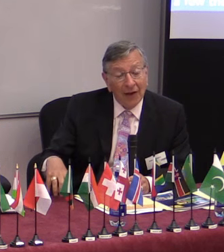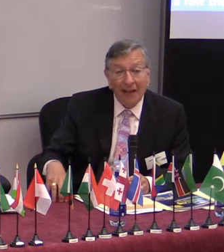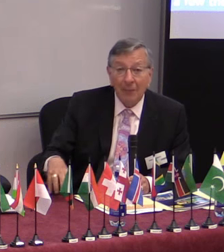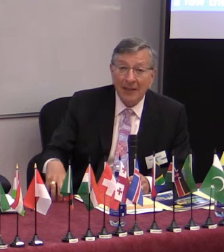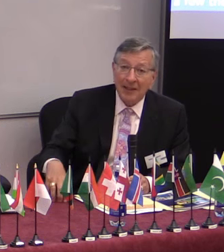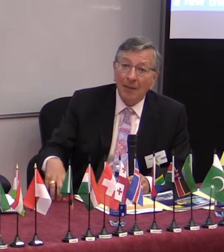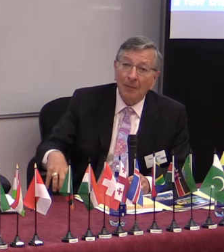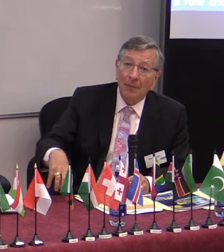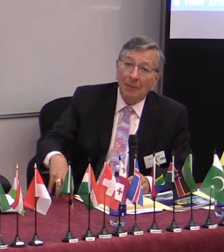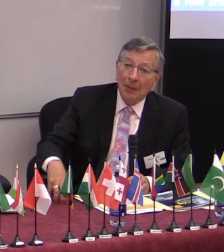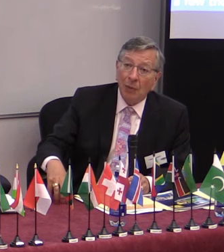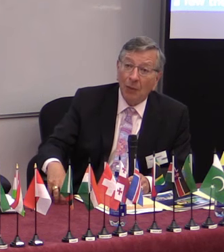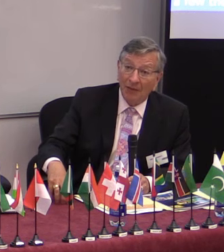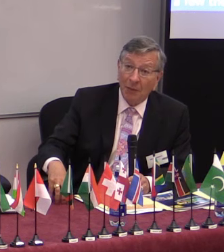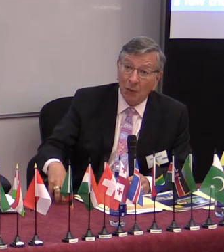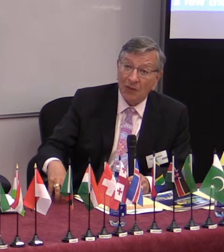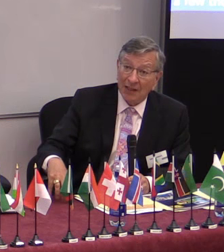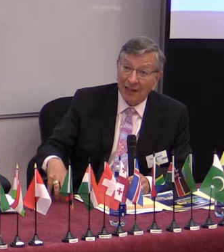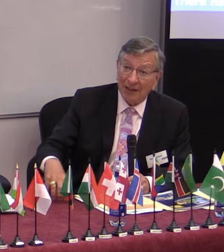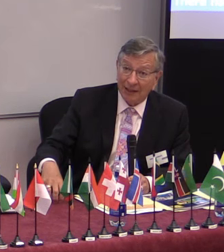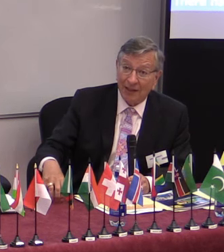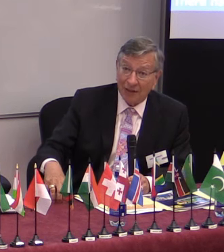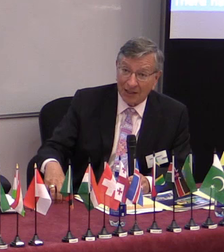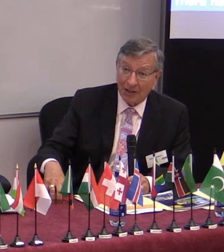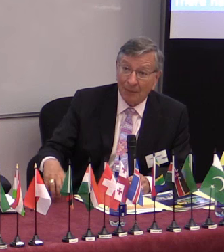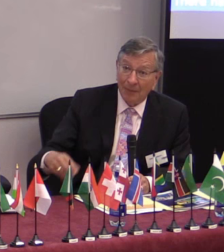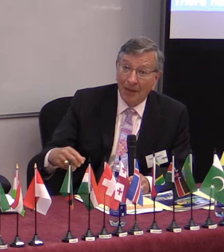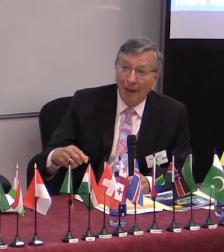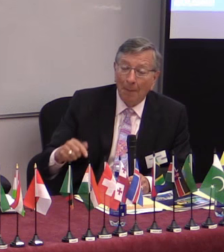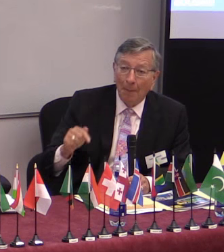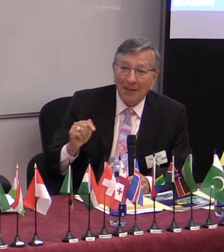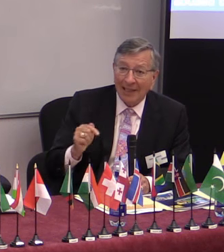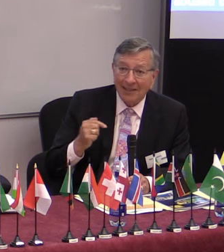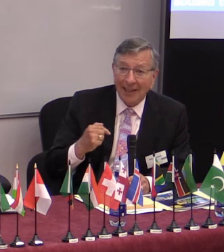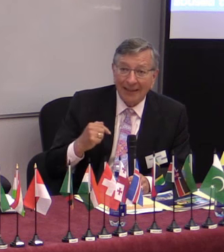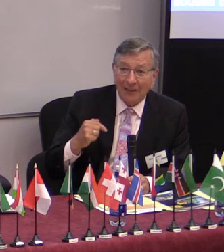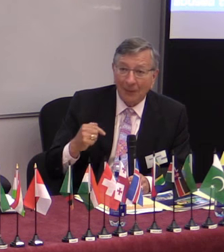There have been some people who have abused the legal system, but that's not different